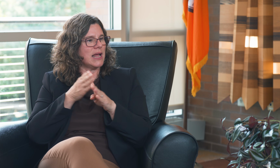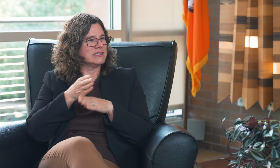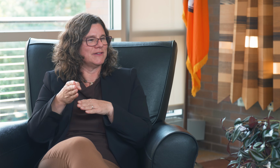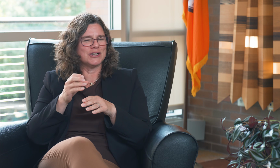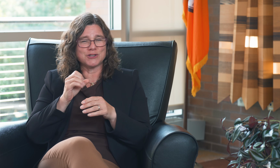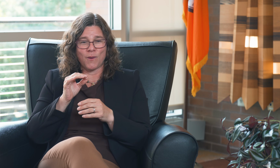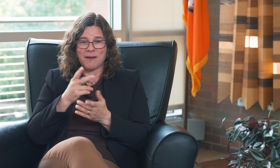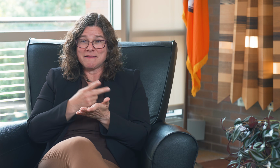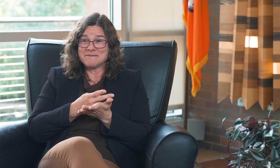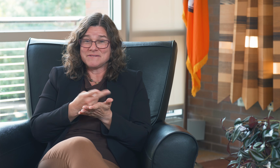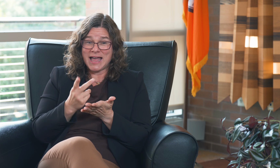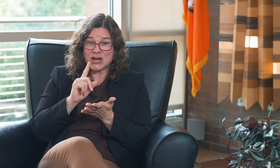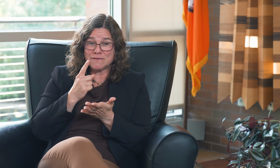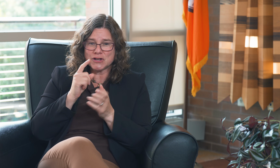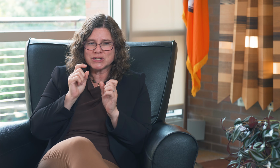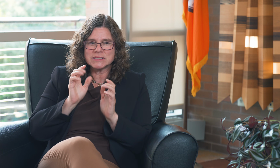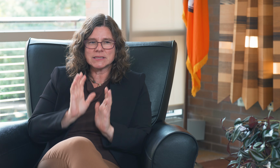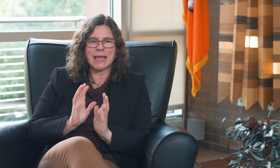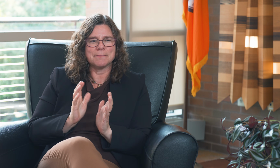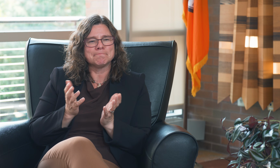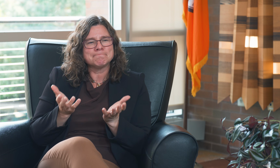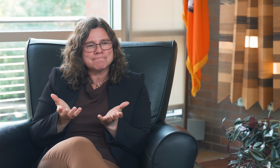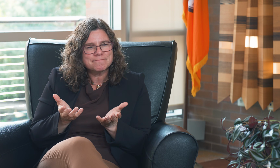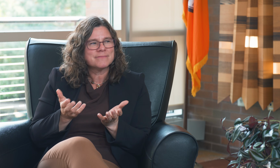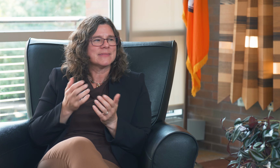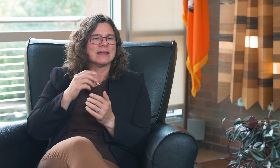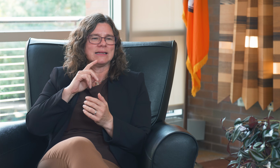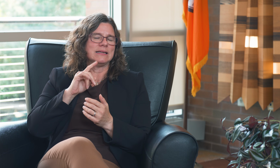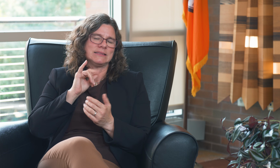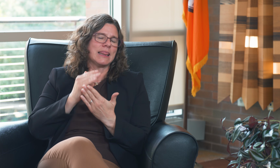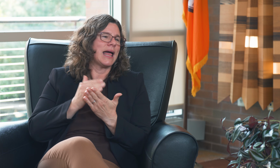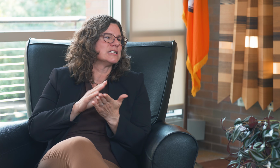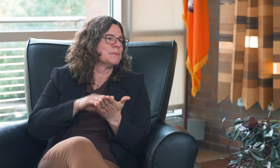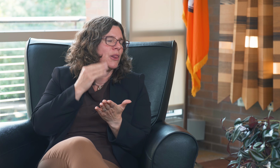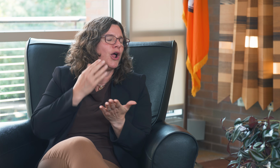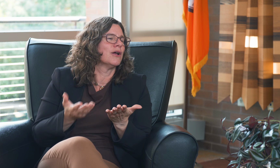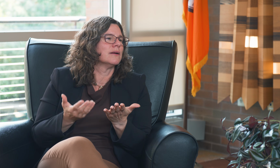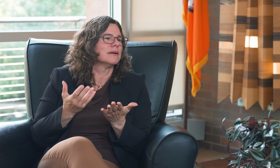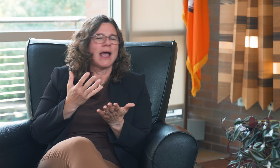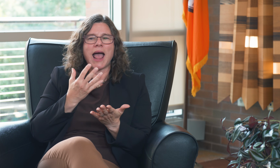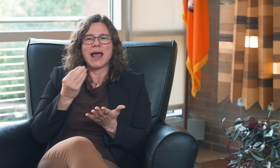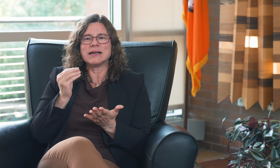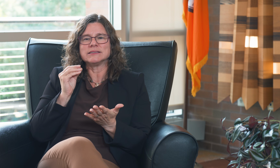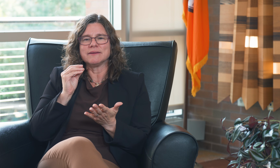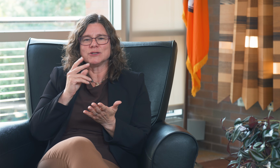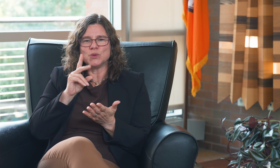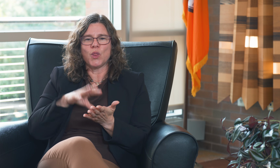I ended up getting my PhD in a science field after failing my first science exam.